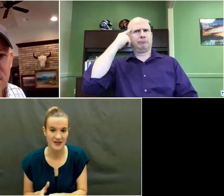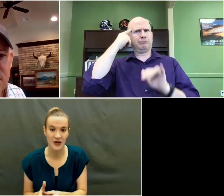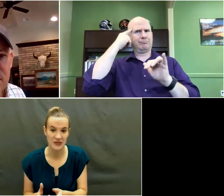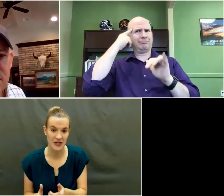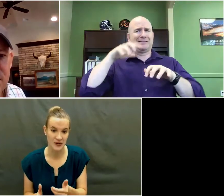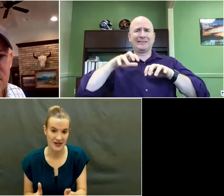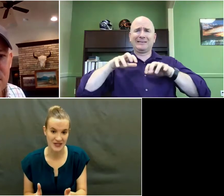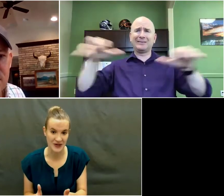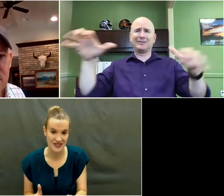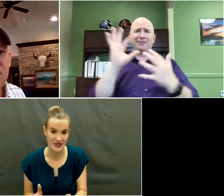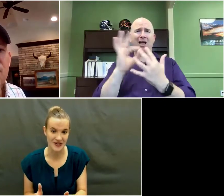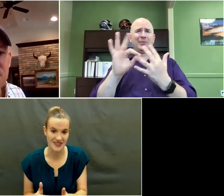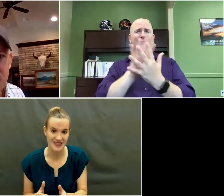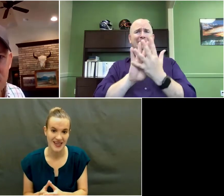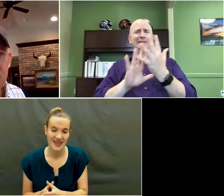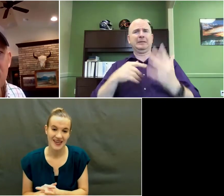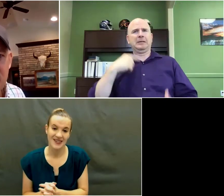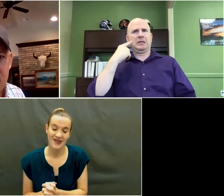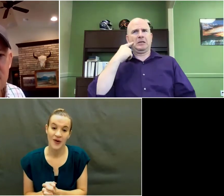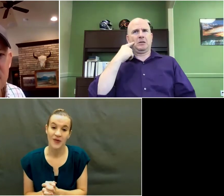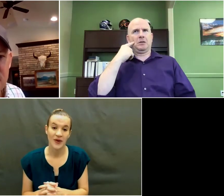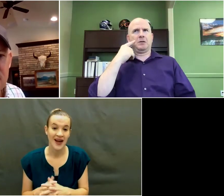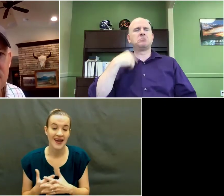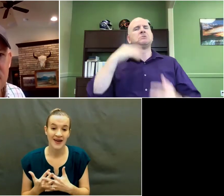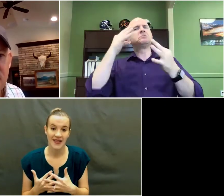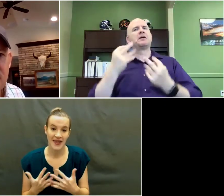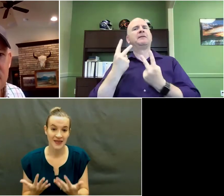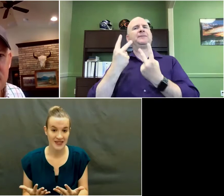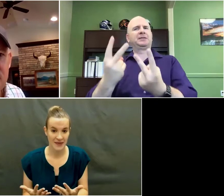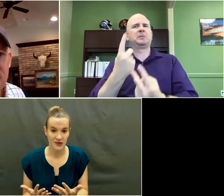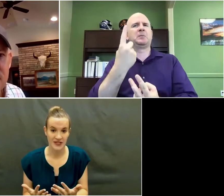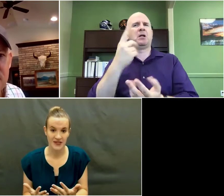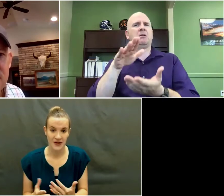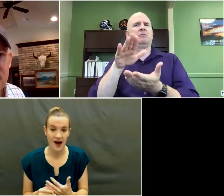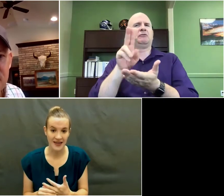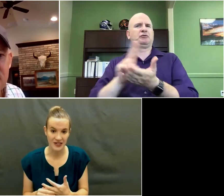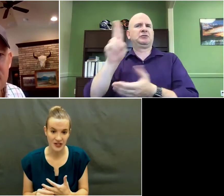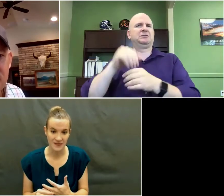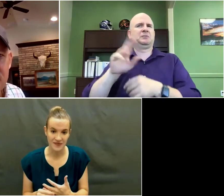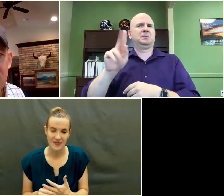they couldn't speak directly to their teachers. So when I then looked at my choices for college, I